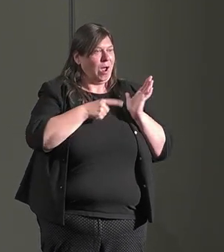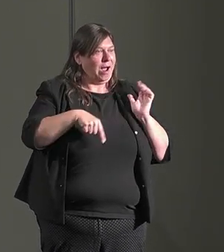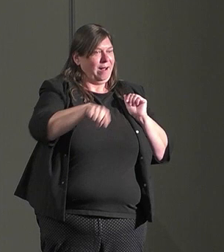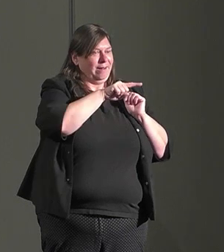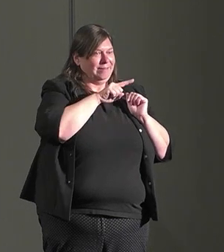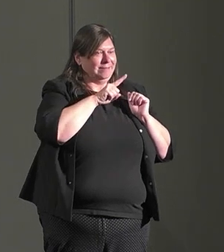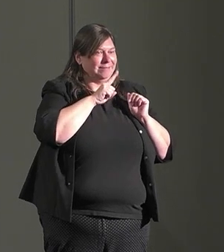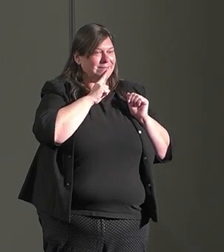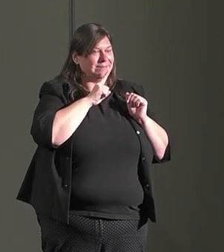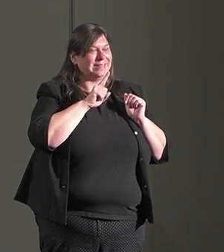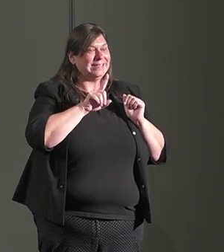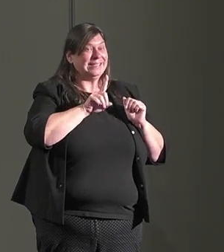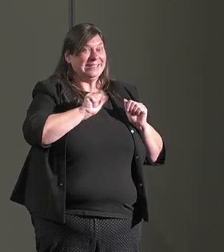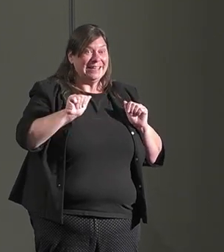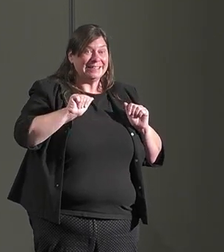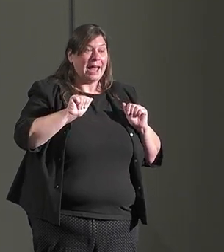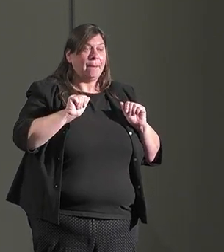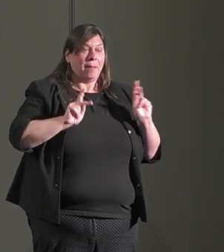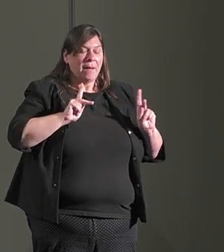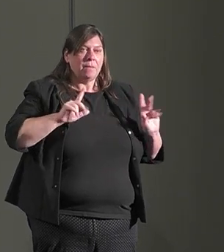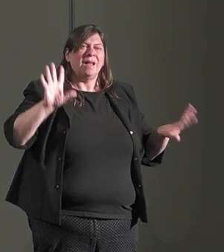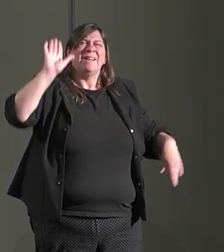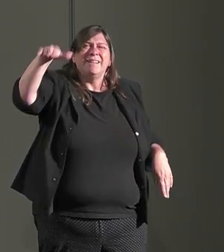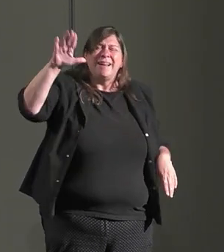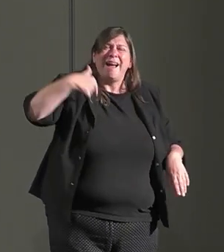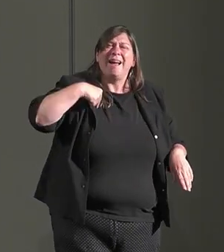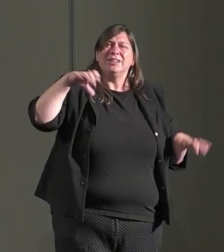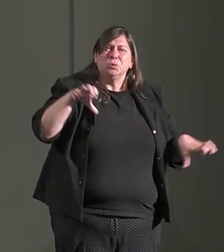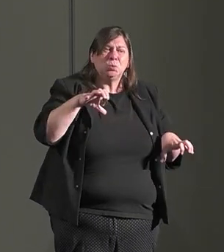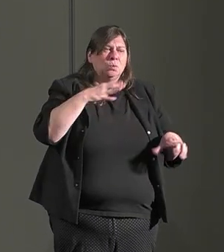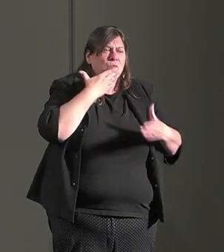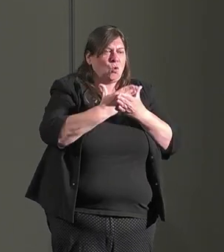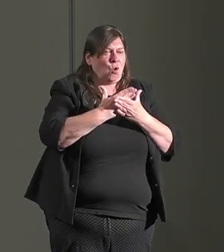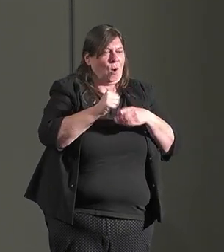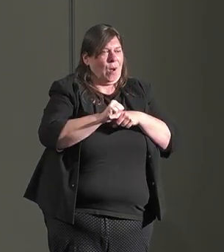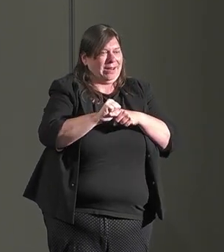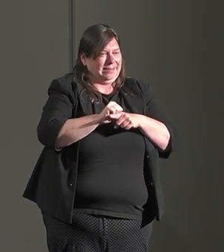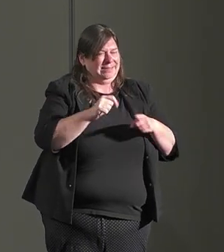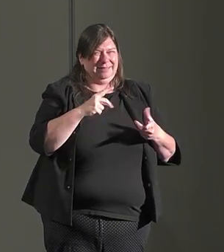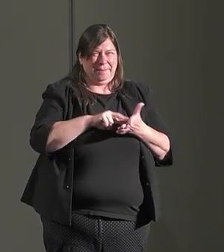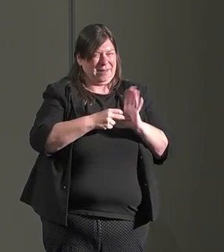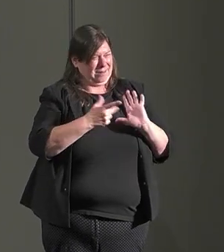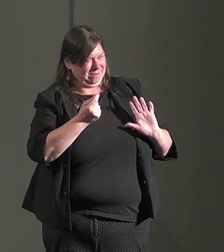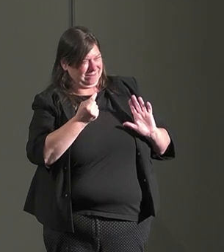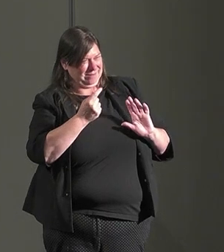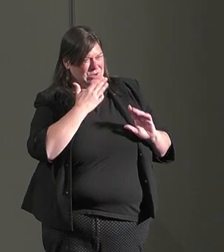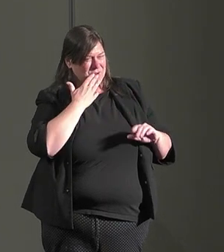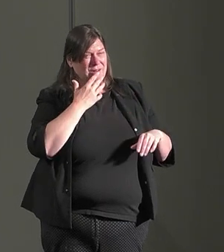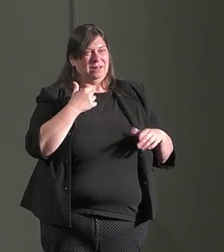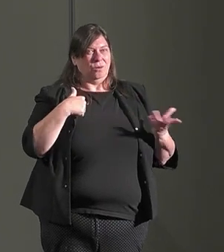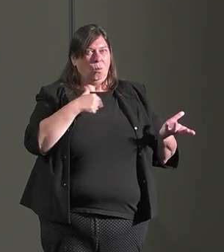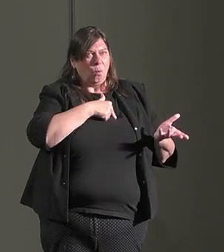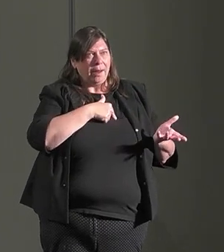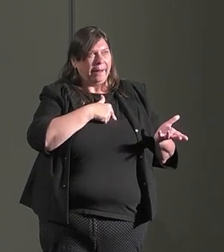of disabled people to justify good practices. What does he mean? It means, we're putting the